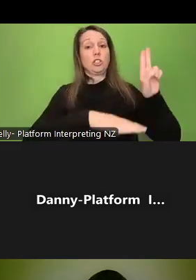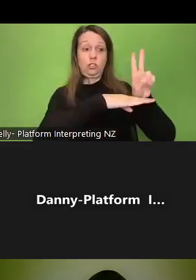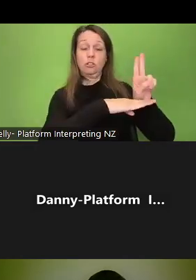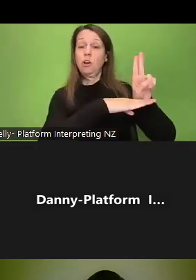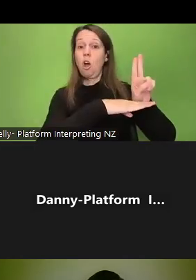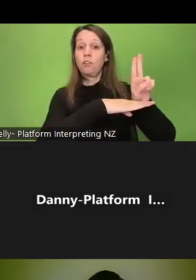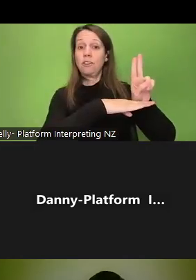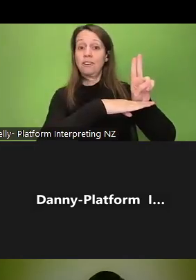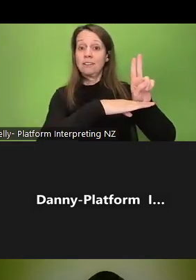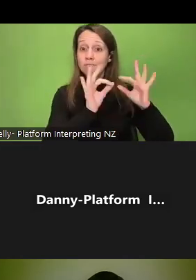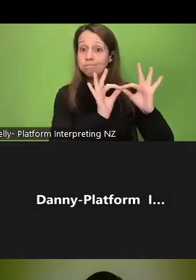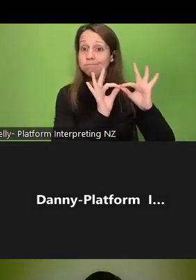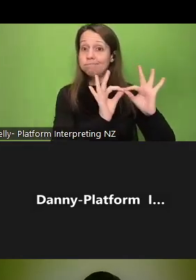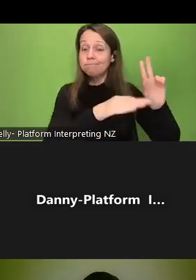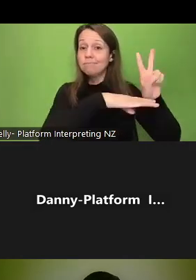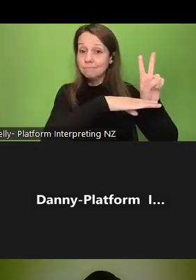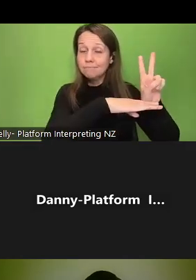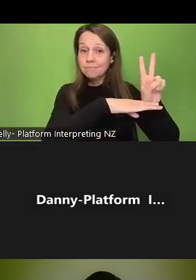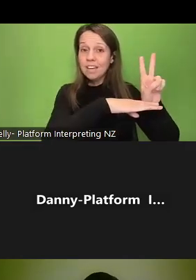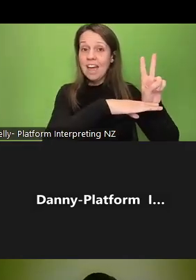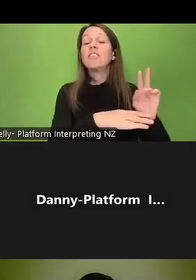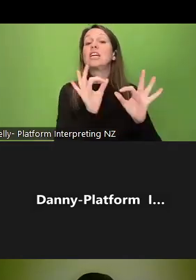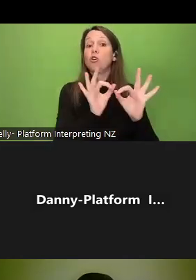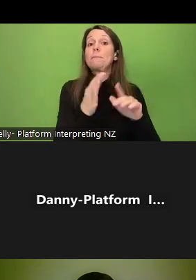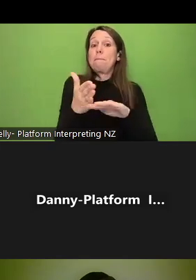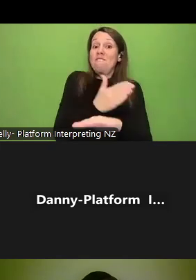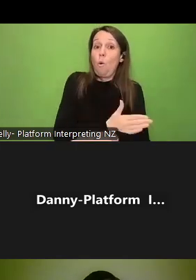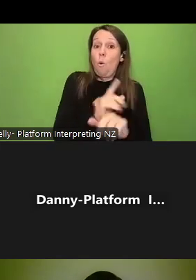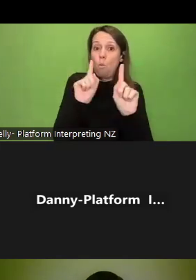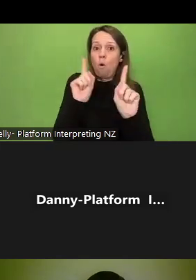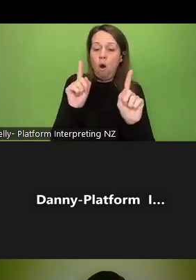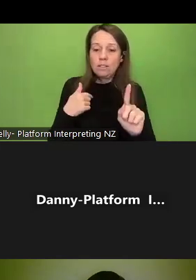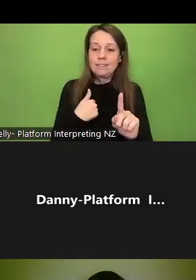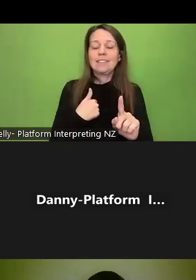and they will have worked to translate the show from the spoken language that it's